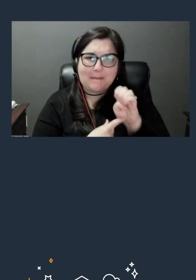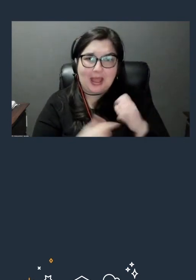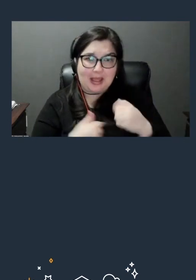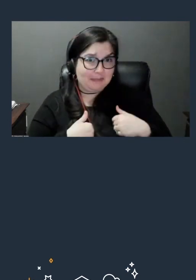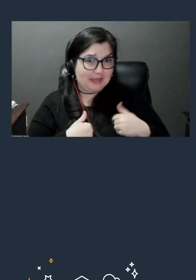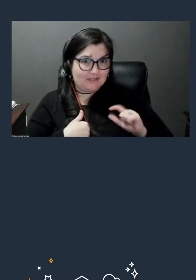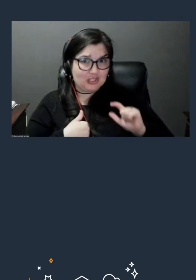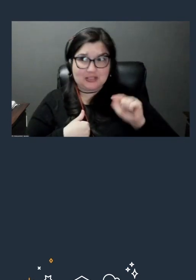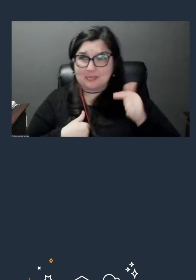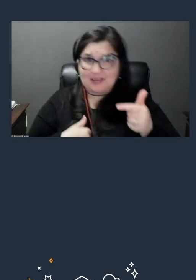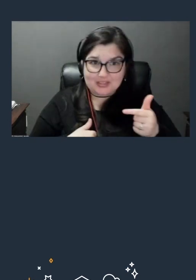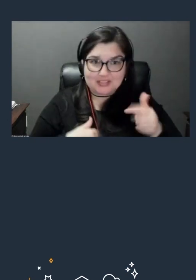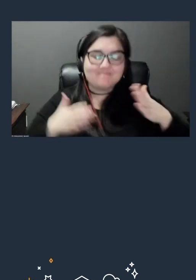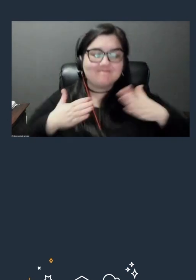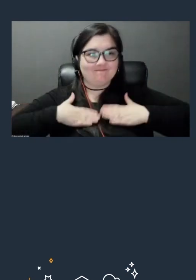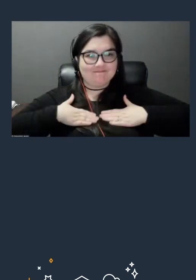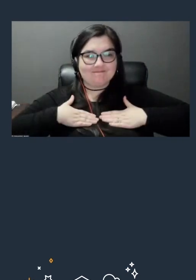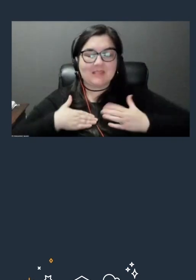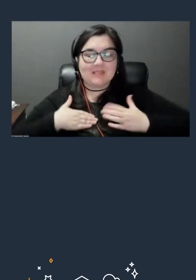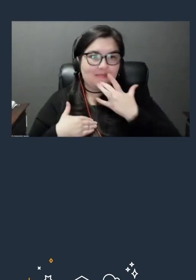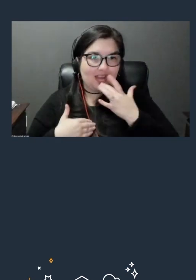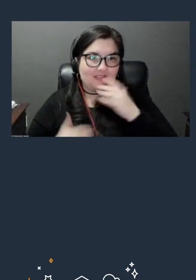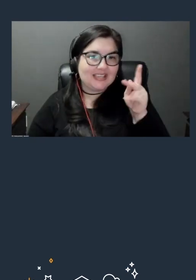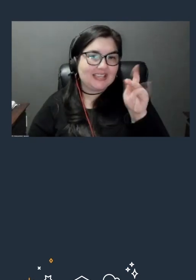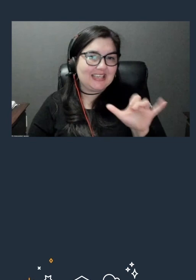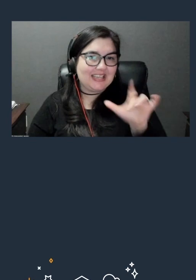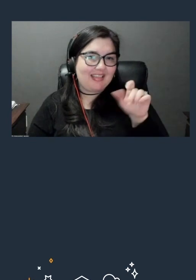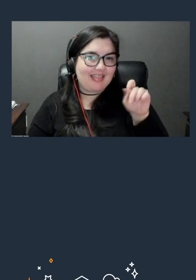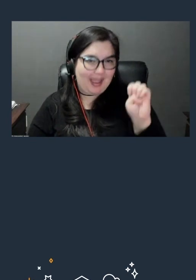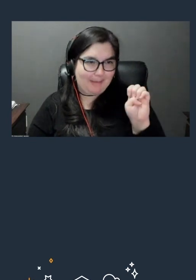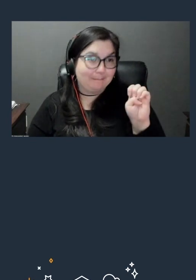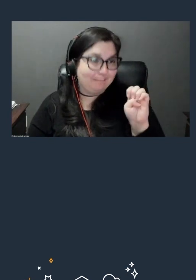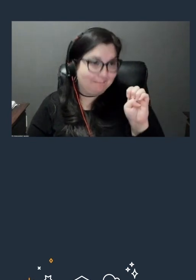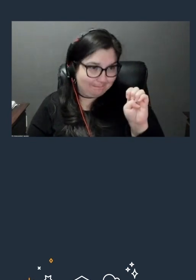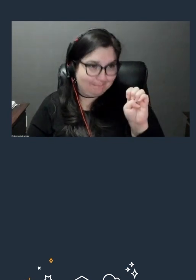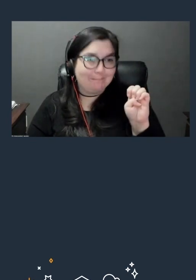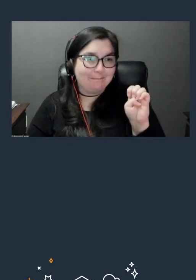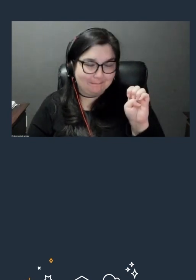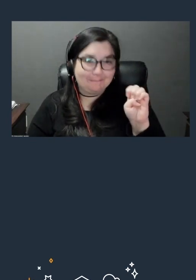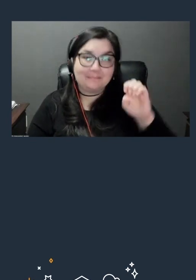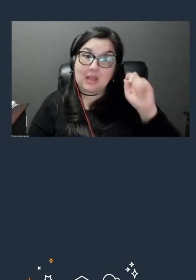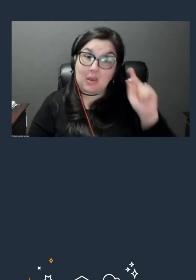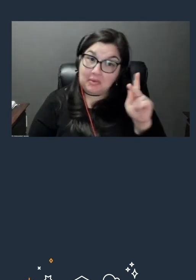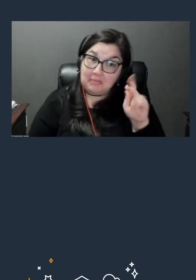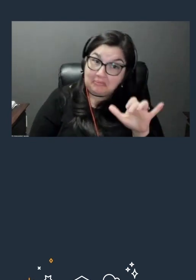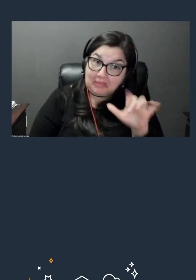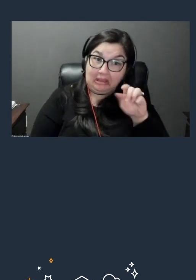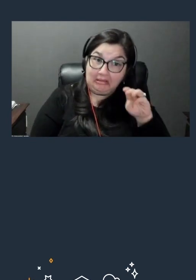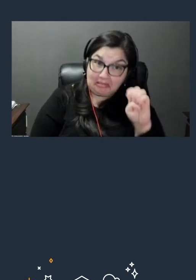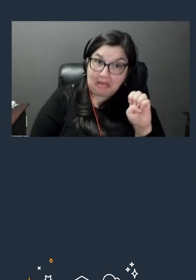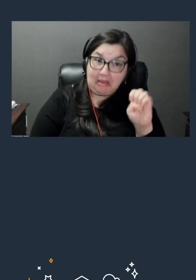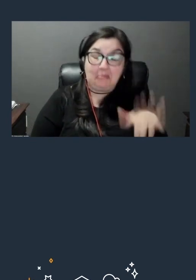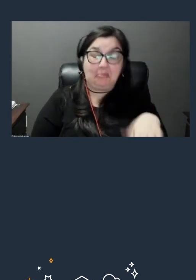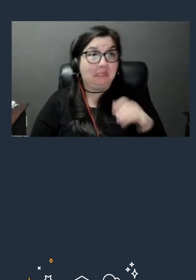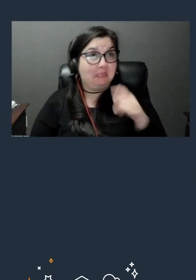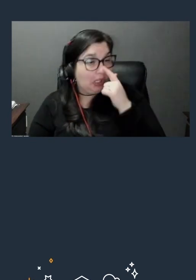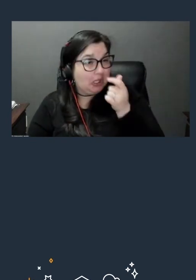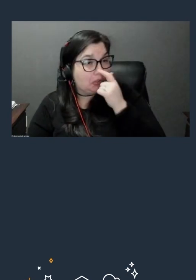So my favorite kind of pie is a key lime pie. [Becky] Okay, okay, okay. [Steve] Key lime, all right. [Becky] Creative choice. Does pizza pie count?